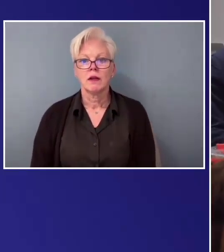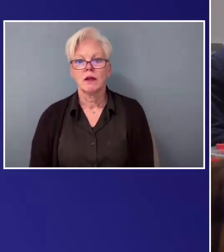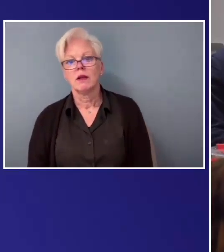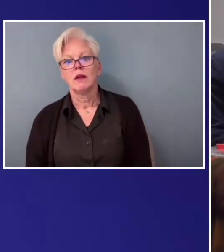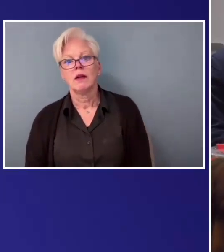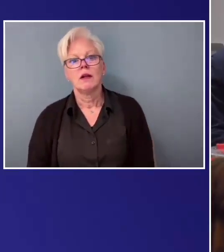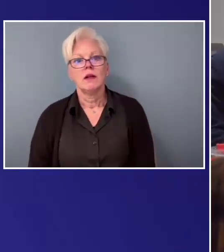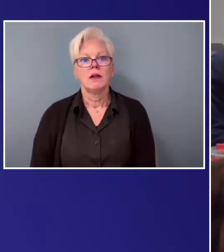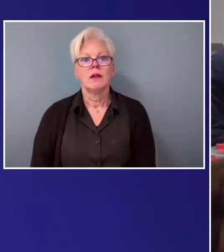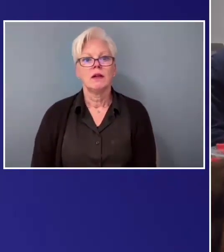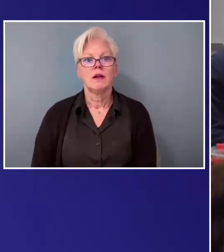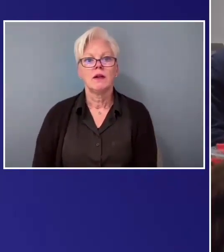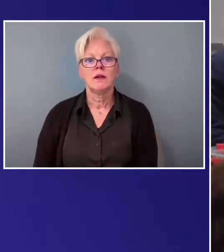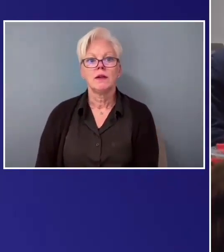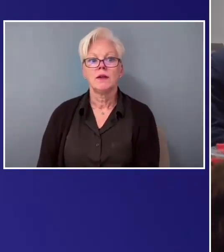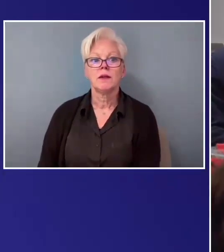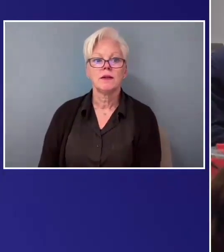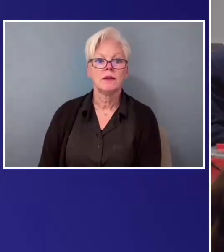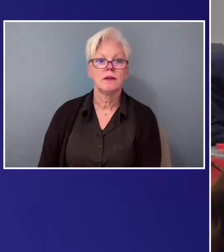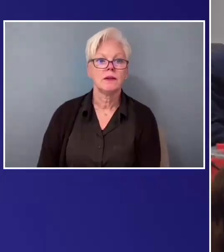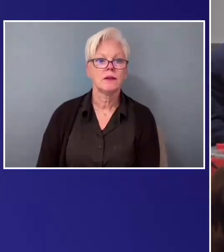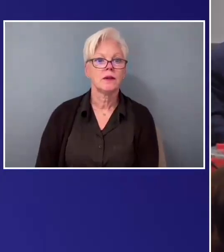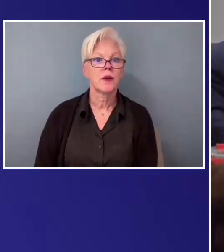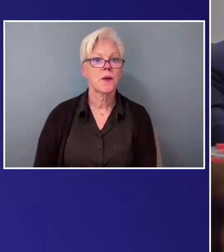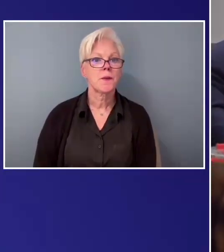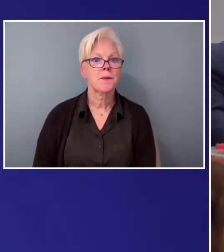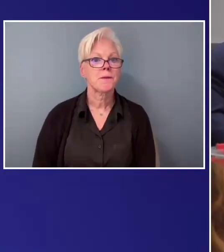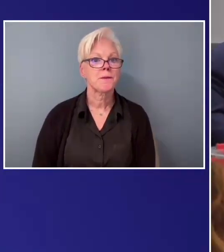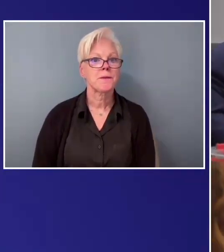So the -- we'll get to this in --